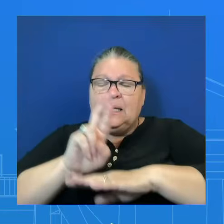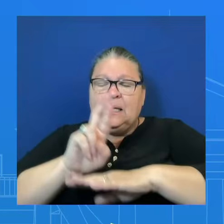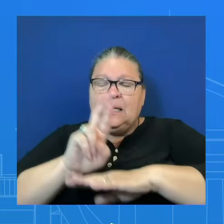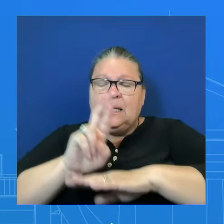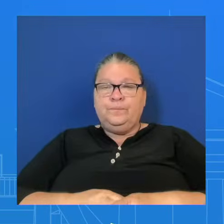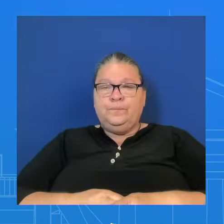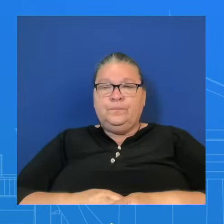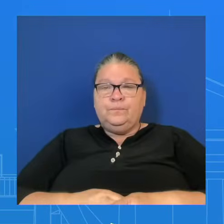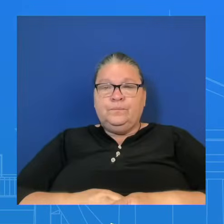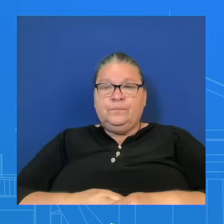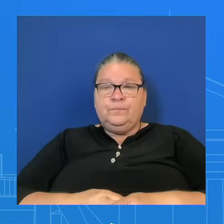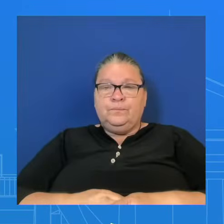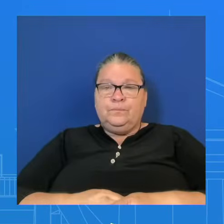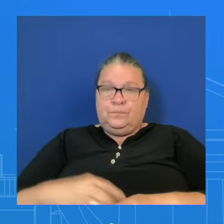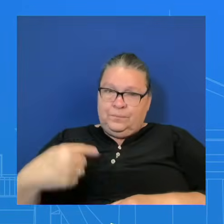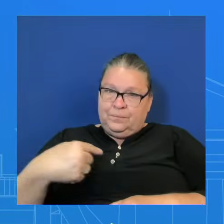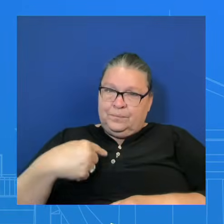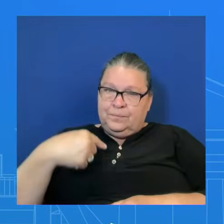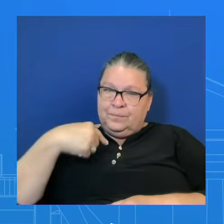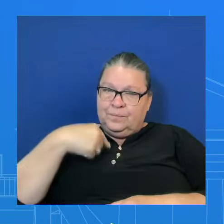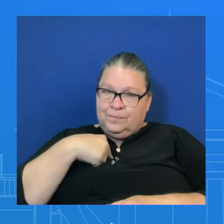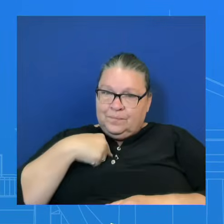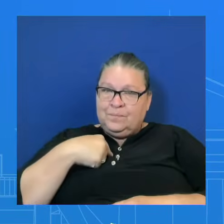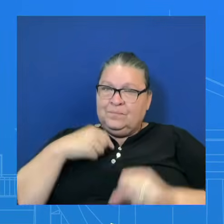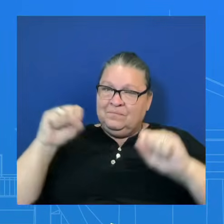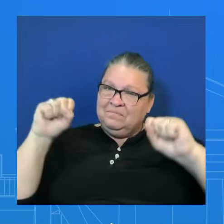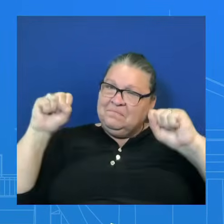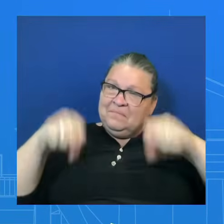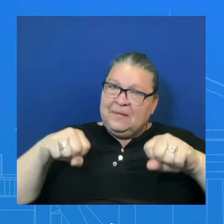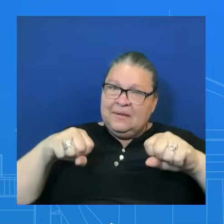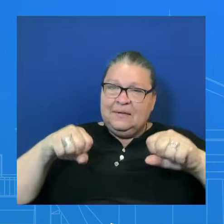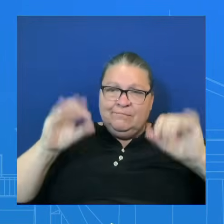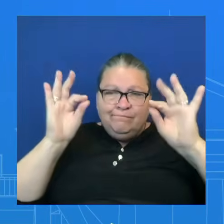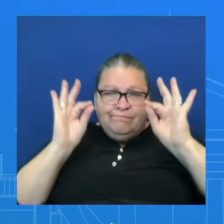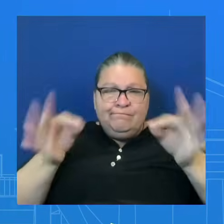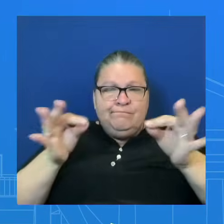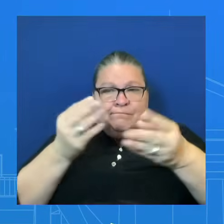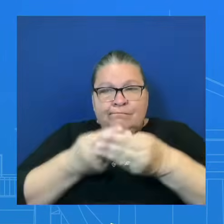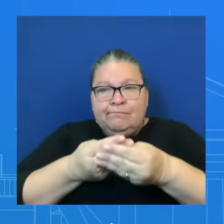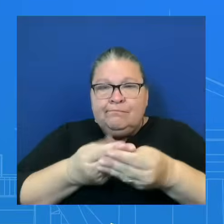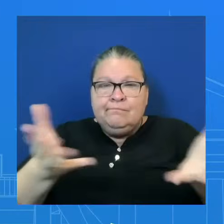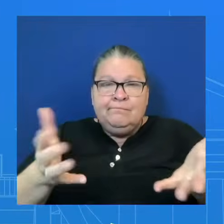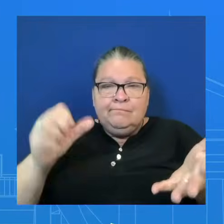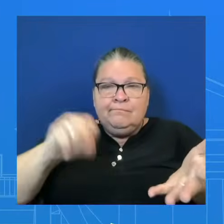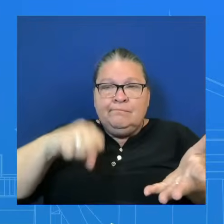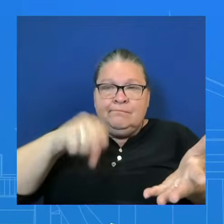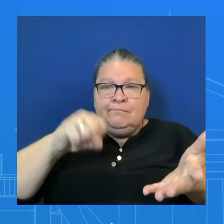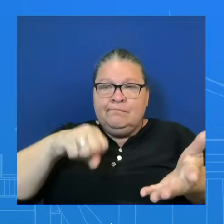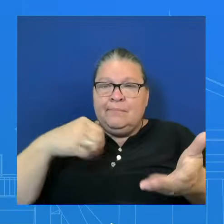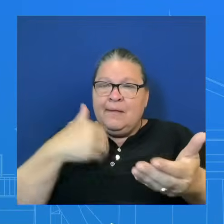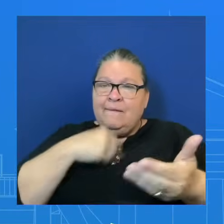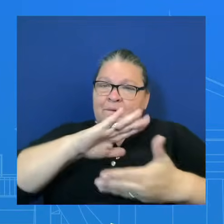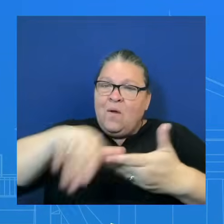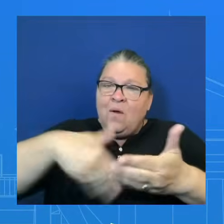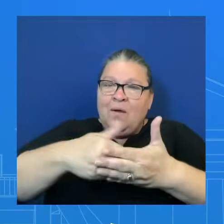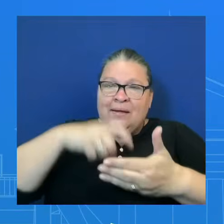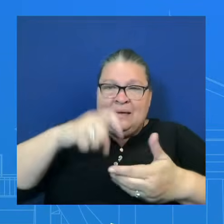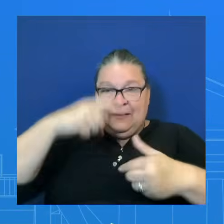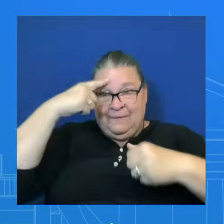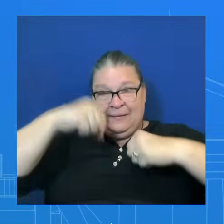on the list of the kinds of capabilities that we're going to continue to make sure Ukraine has. The Press: Are Patriot batteries -- and I know that those are tough, because they're fairly scarce. So, is that a possibility?